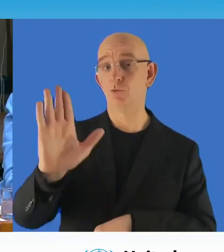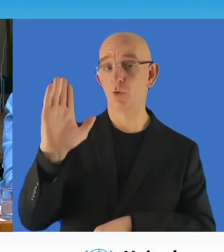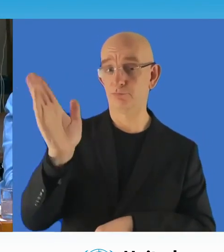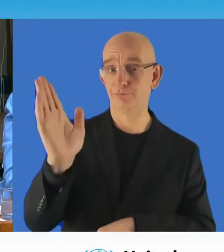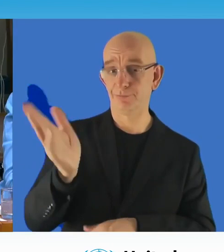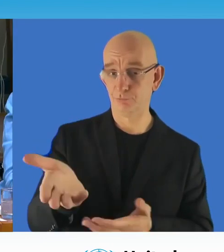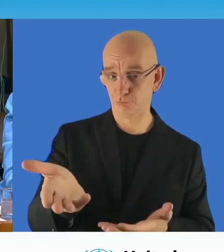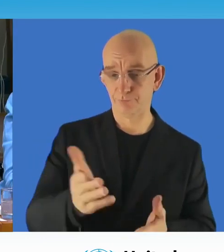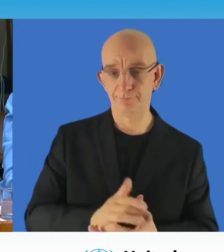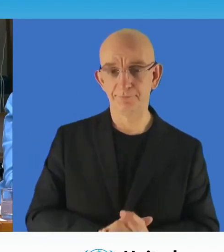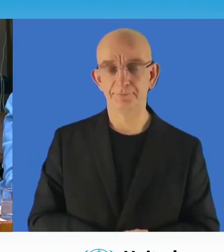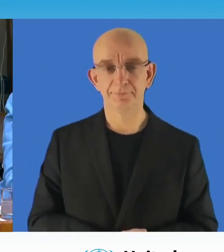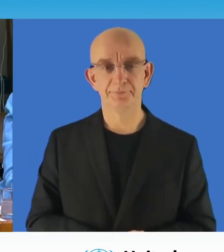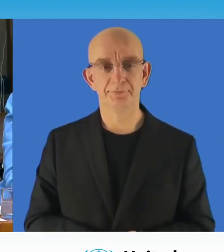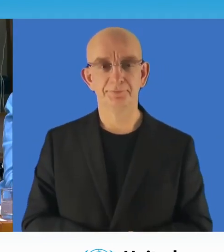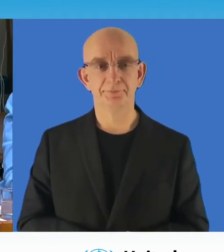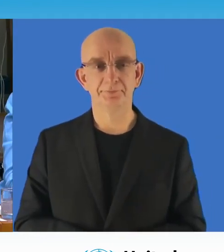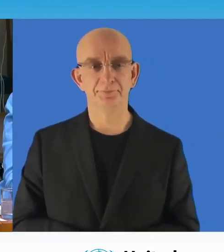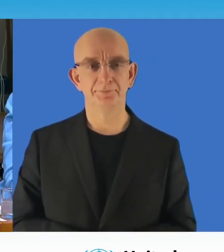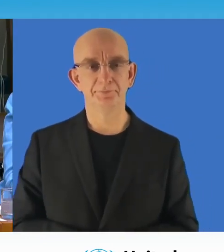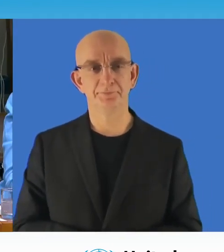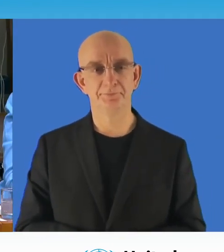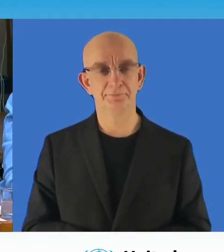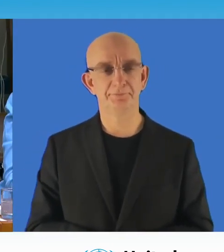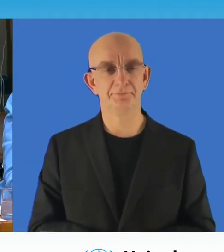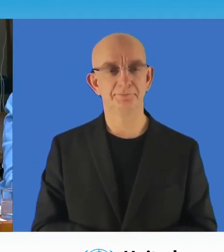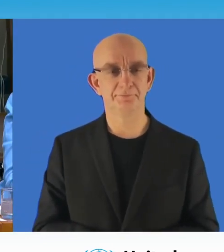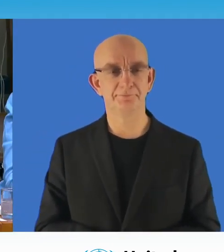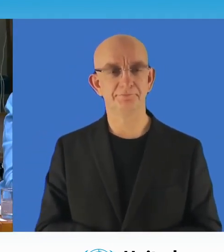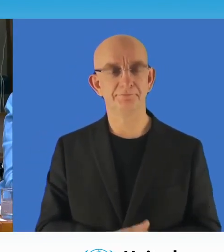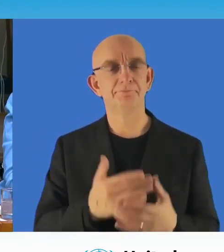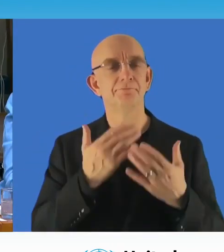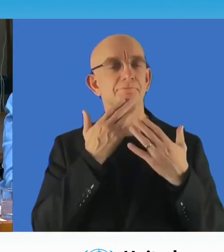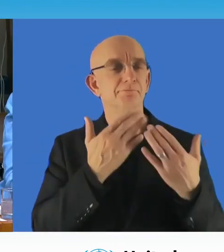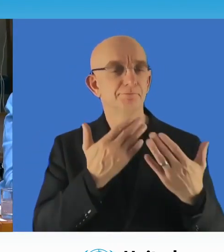distinguished delegates colleagues I would like to express my gratitude to the president of the